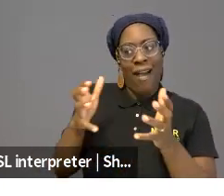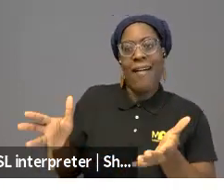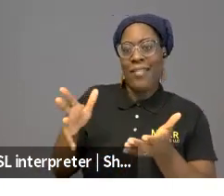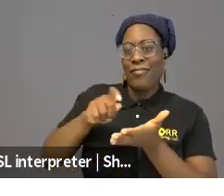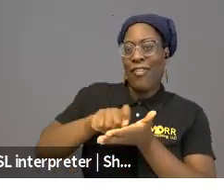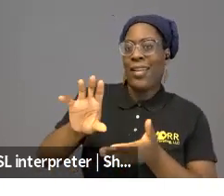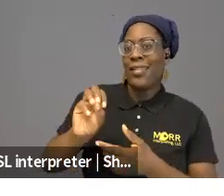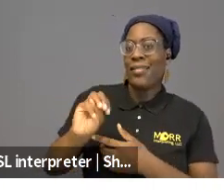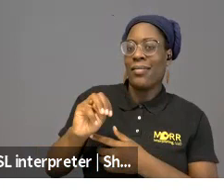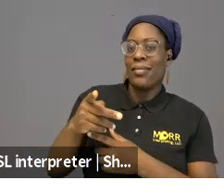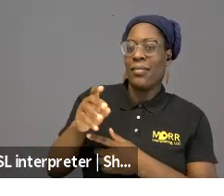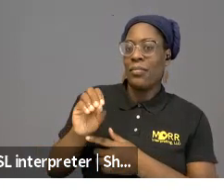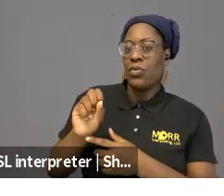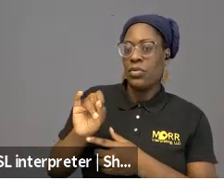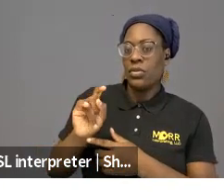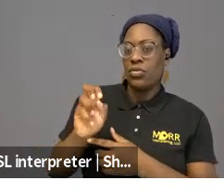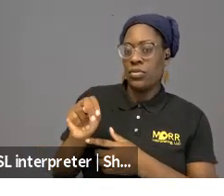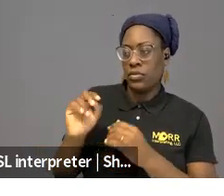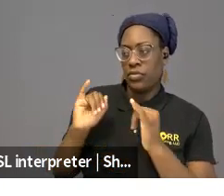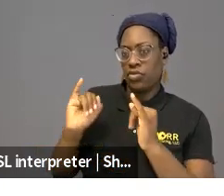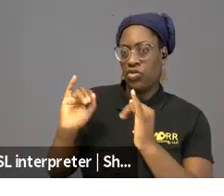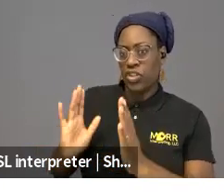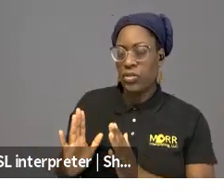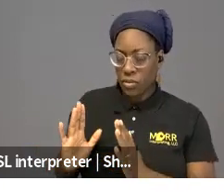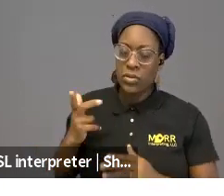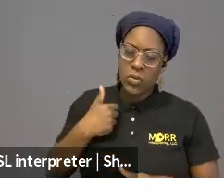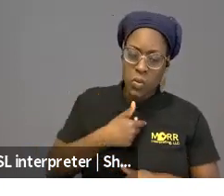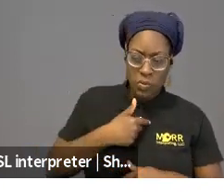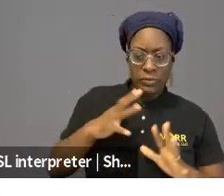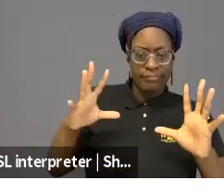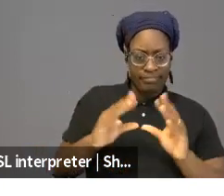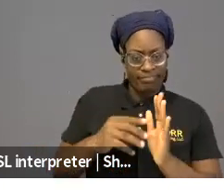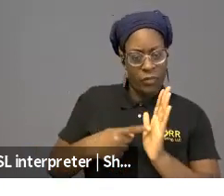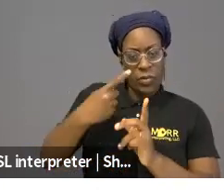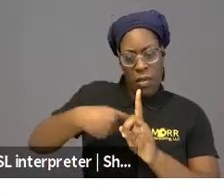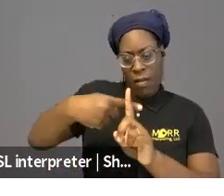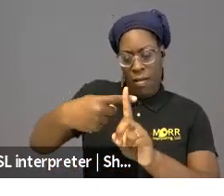has worked in some really practical ways, to give me a chance to have a sounding board and a team